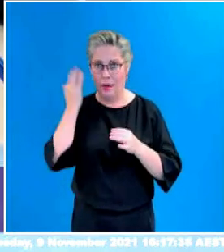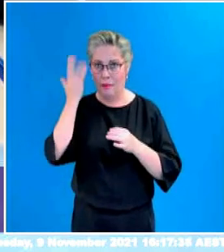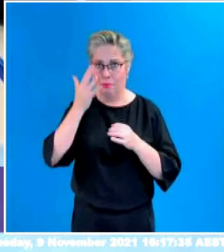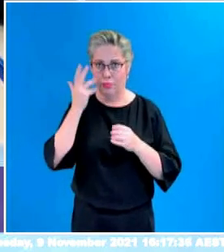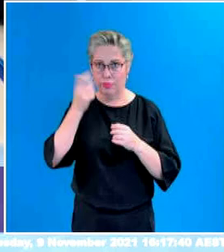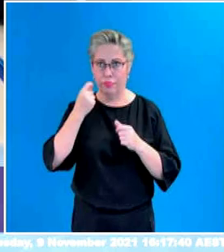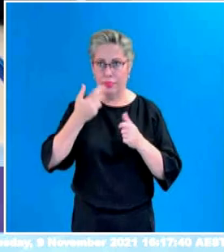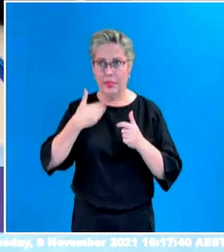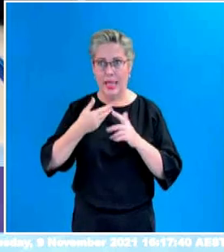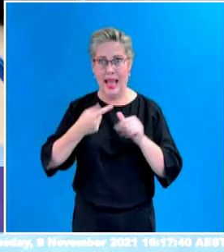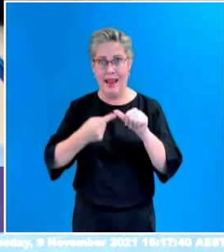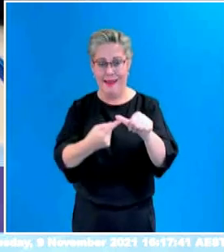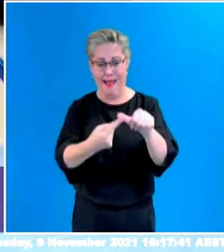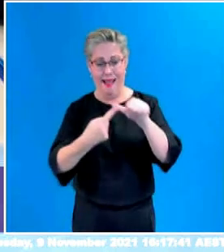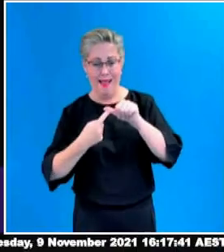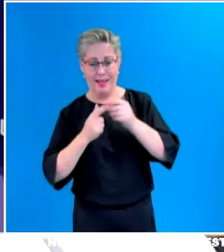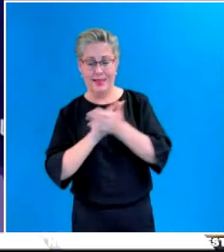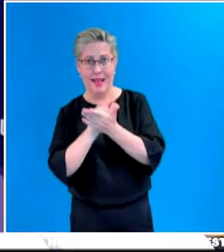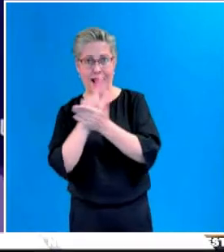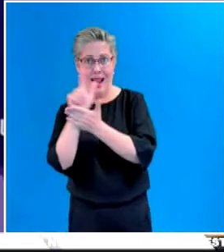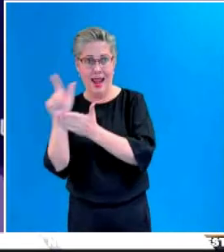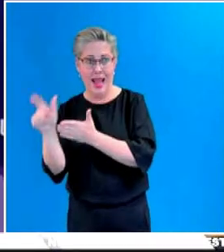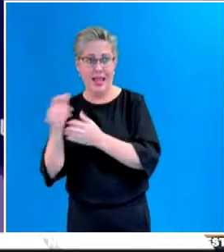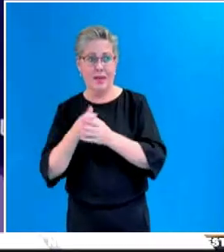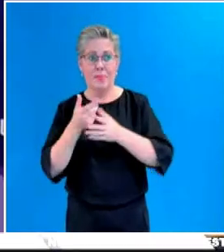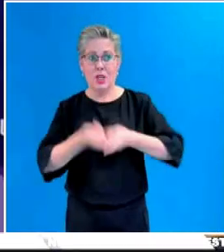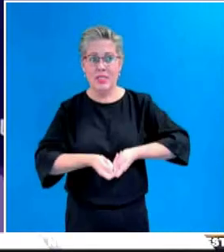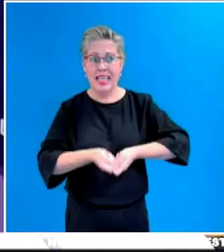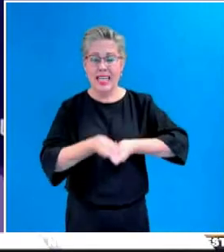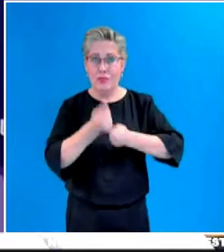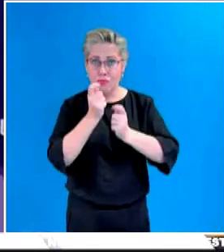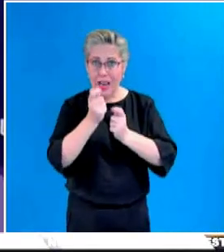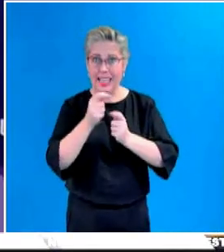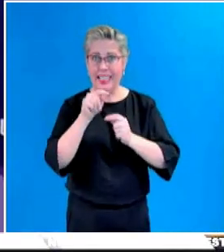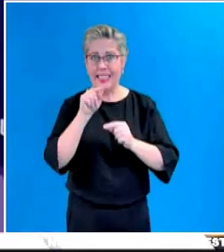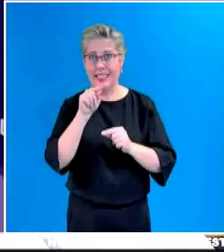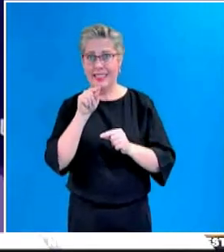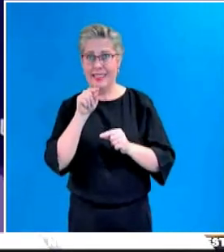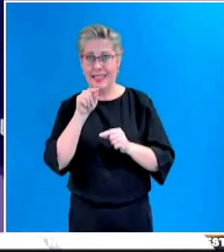over the last couple of days in many ways; if you want to it take that on notice, that's fine.